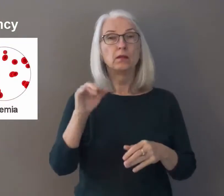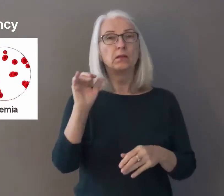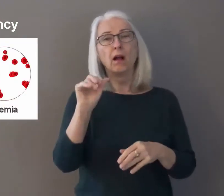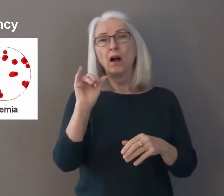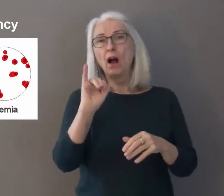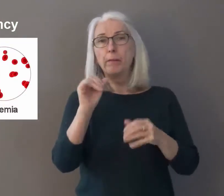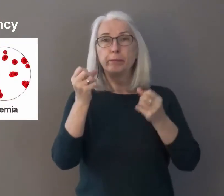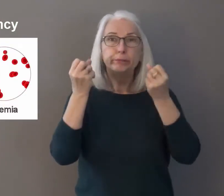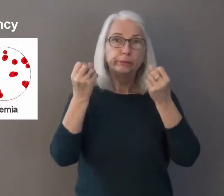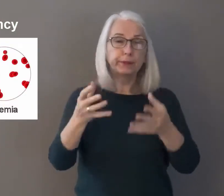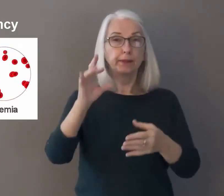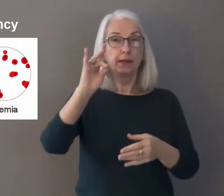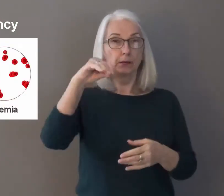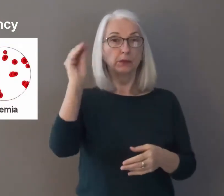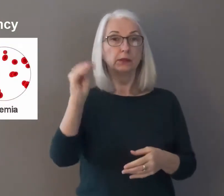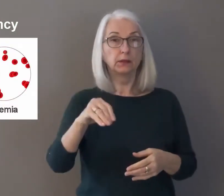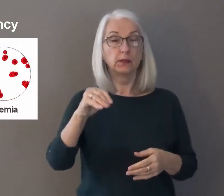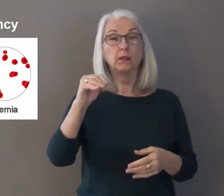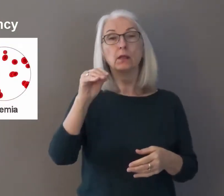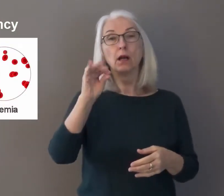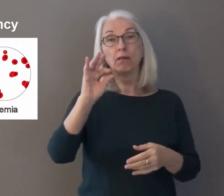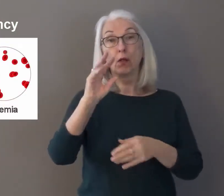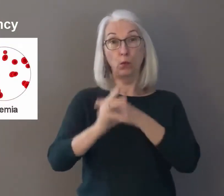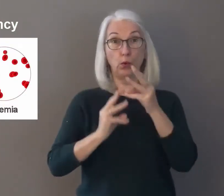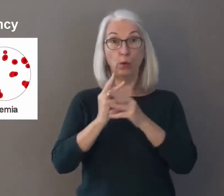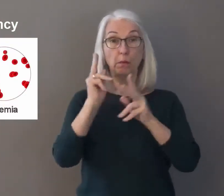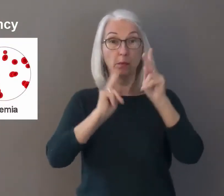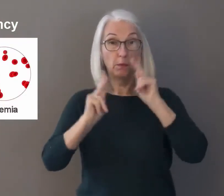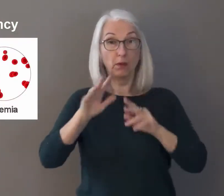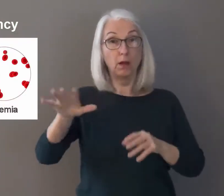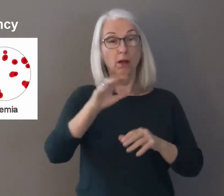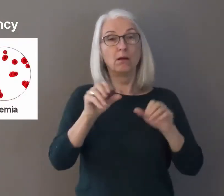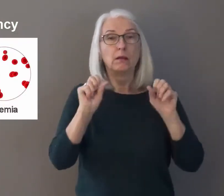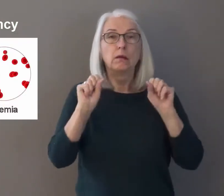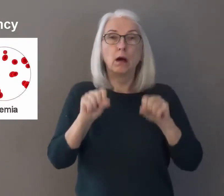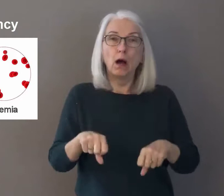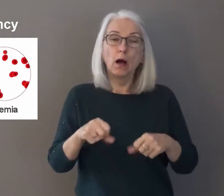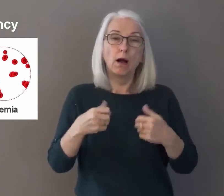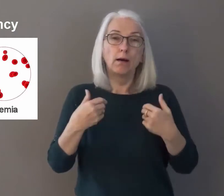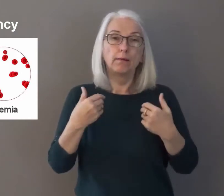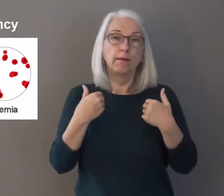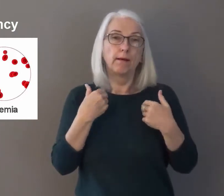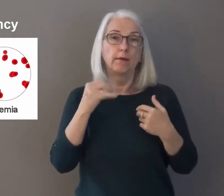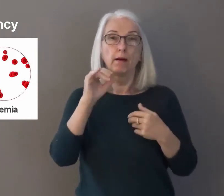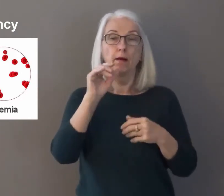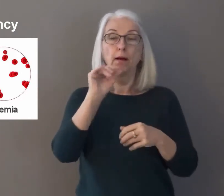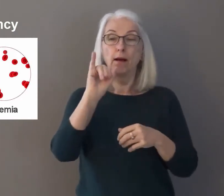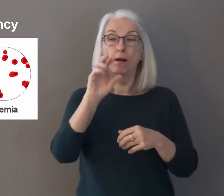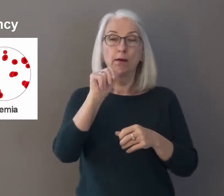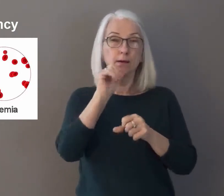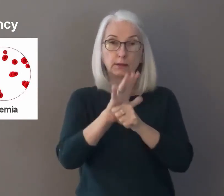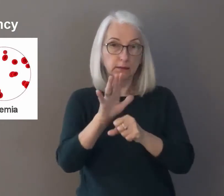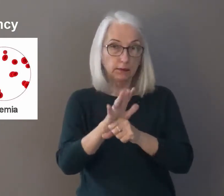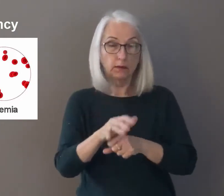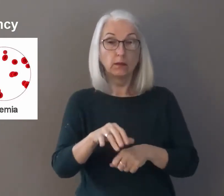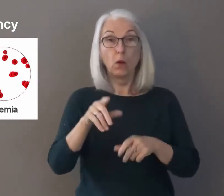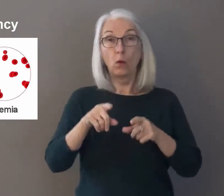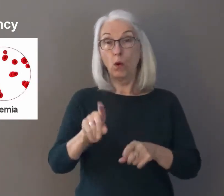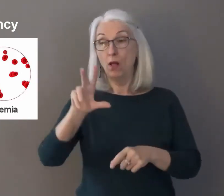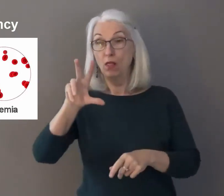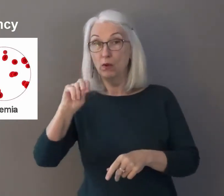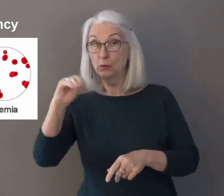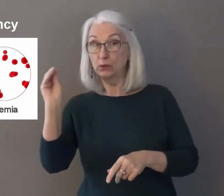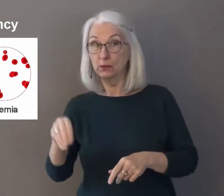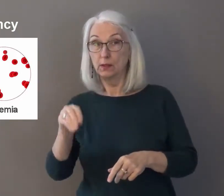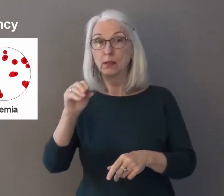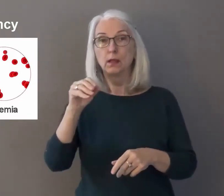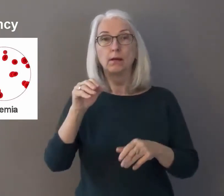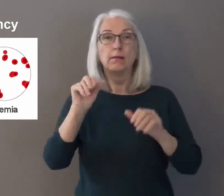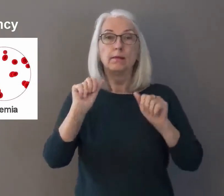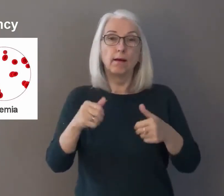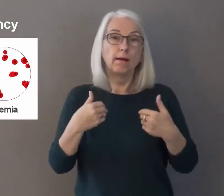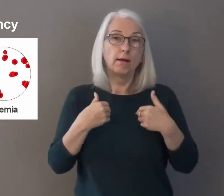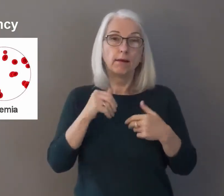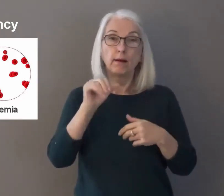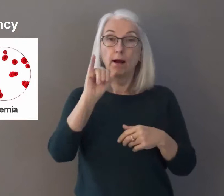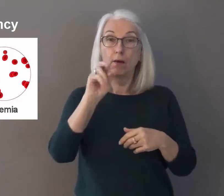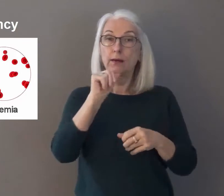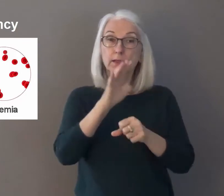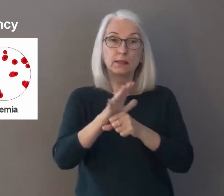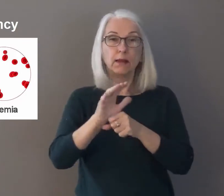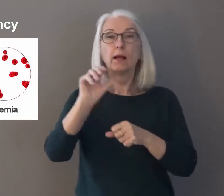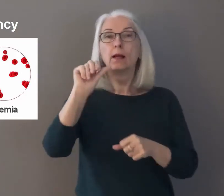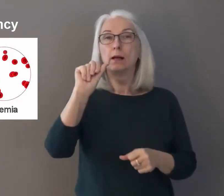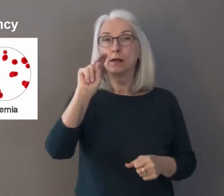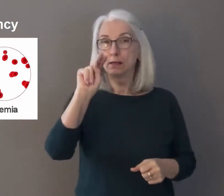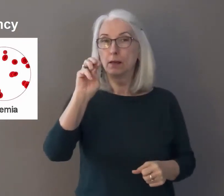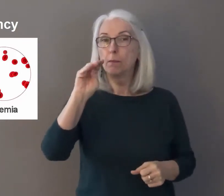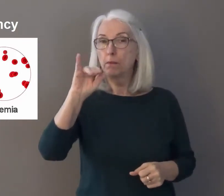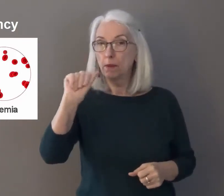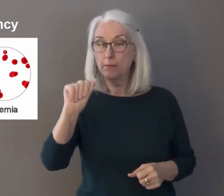As many as 80 percent of the world’s population may be iron deficient, while 30 percent may have iron deficiency anemia.